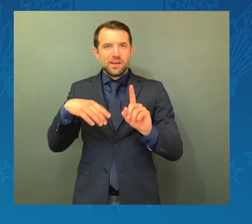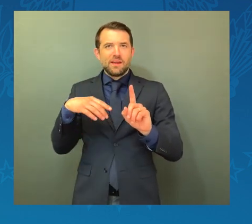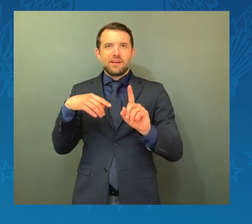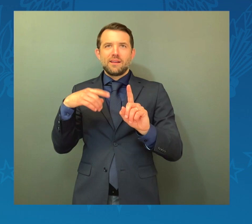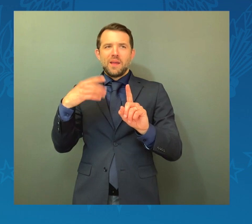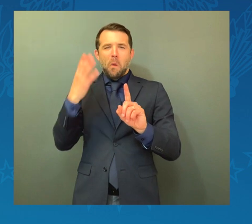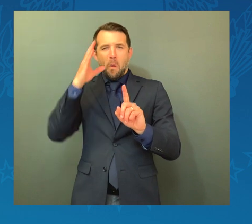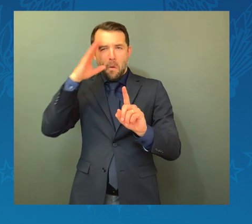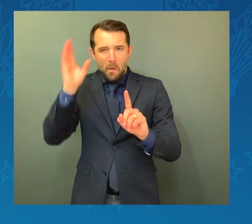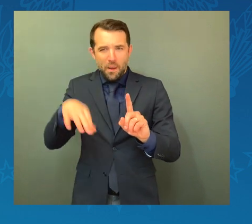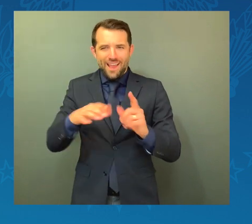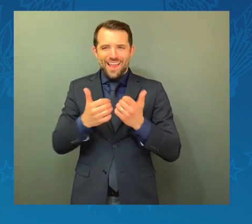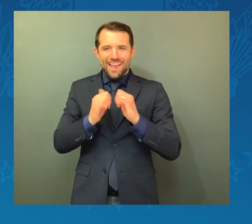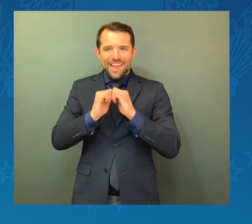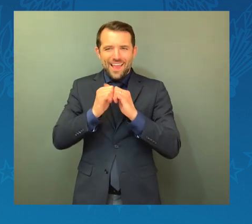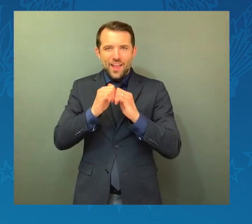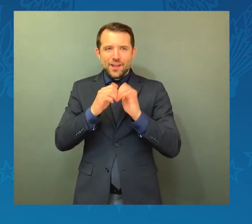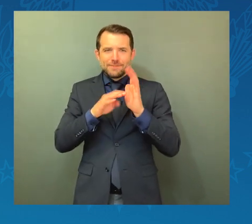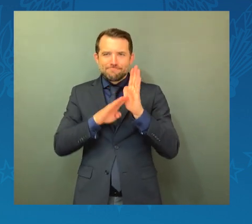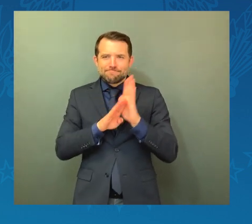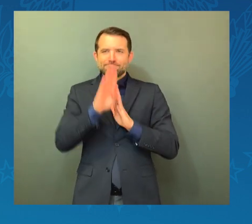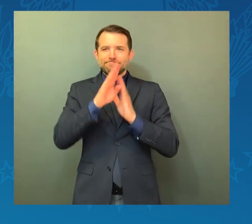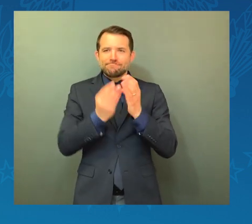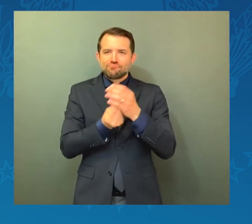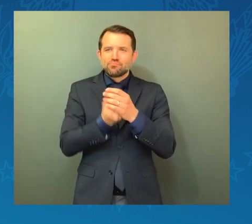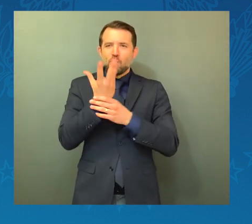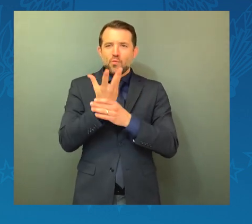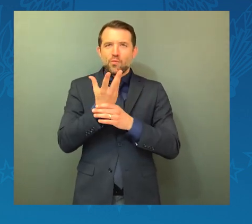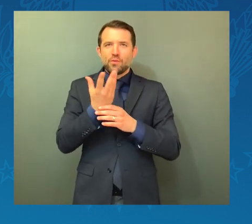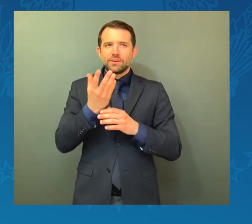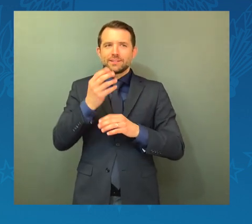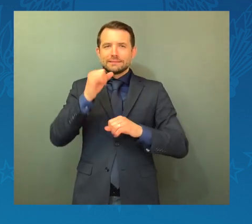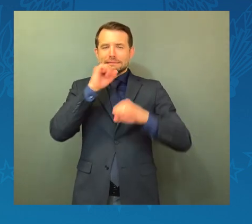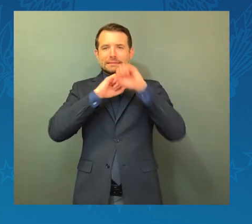In 1927, the waters of the Mississippi rose